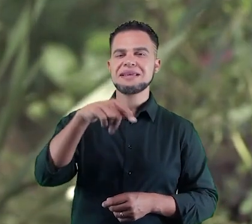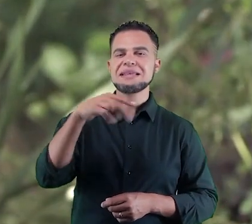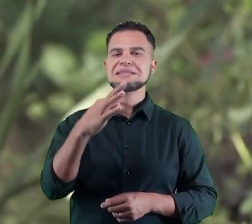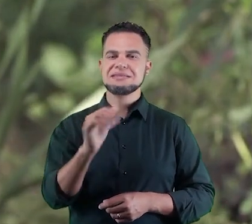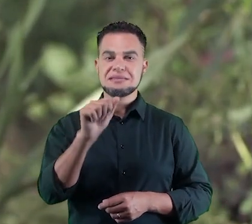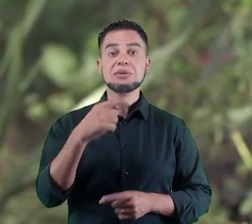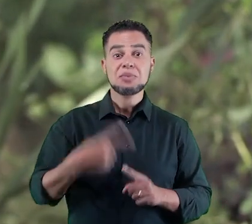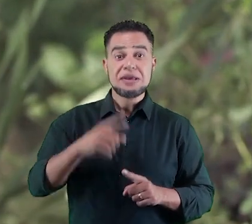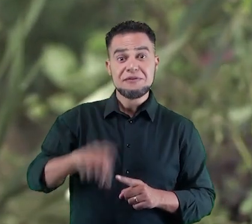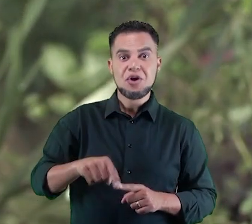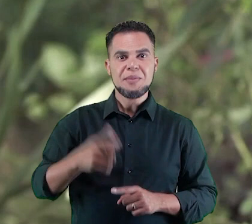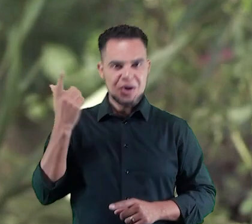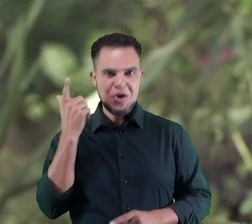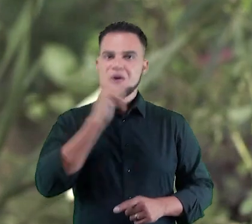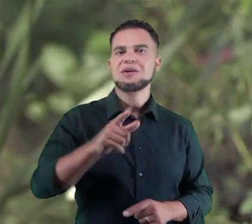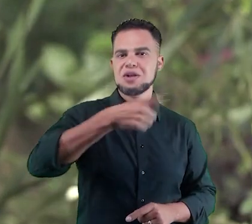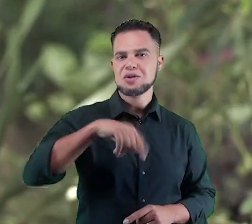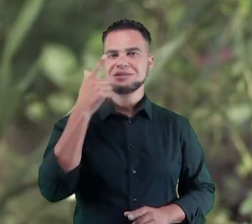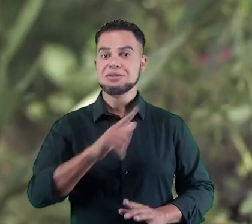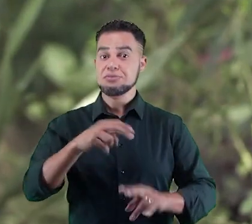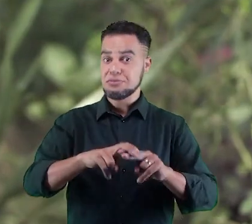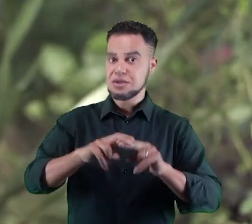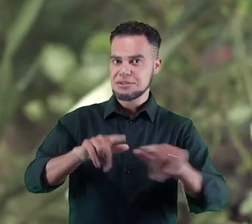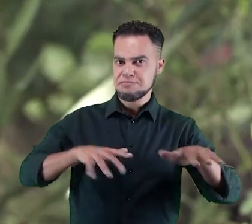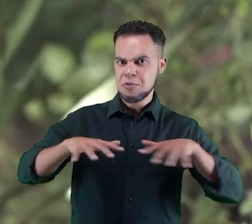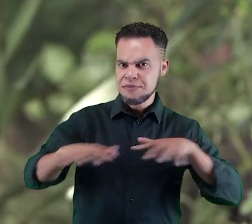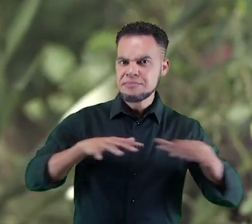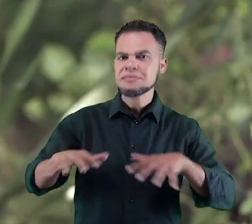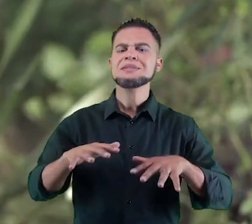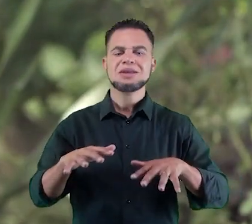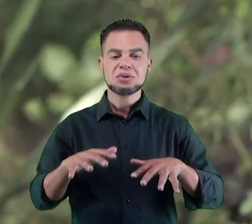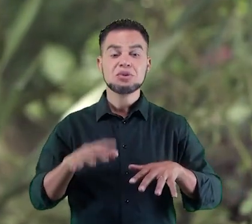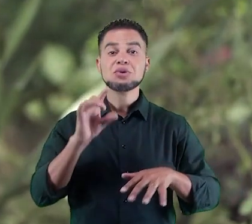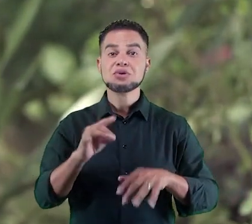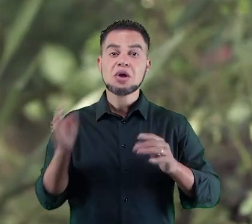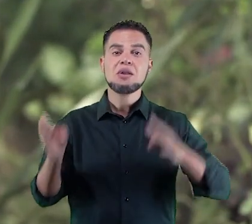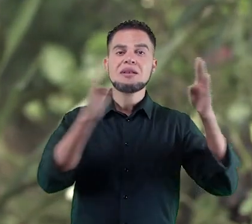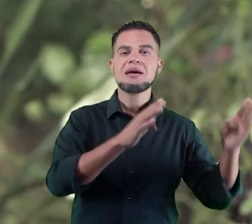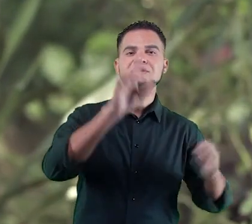and it was conquered by us through a movement and we made just this part,